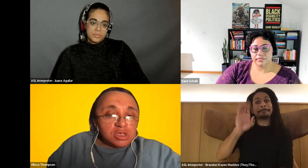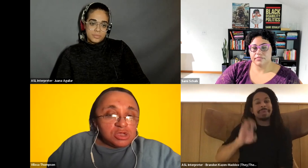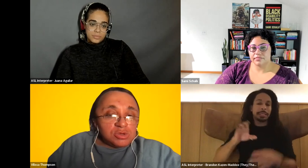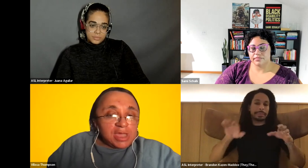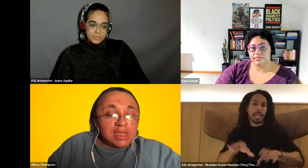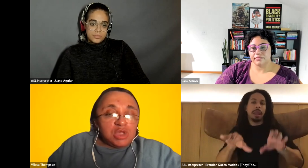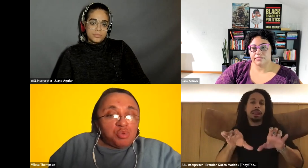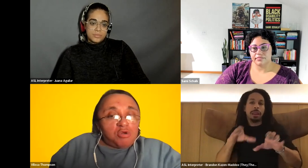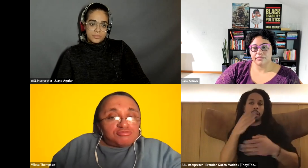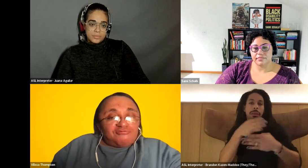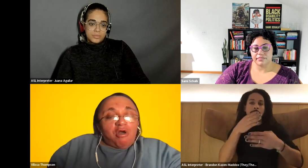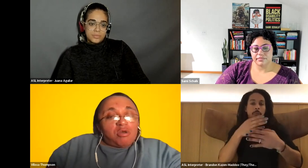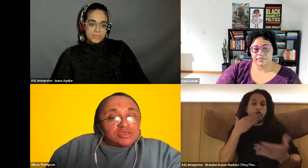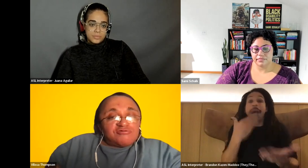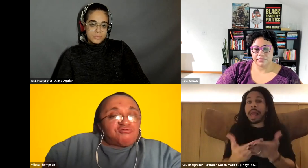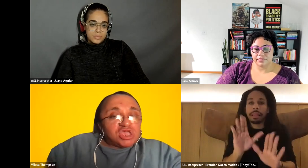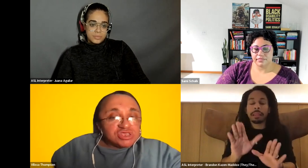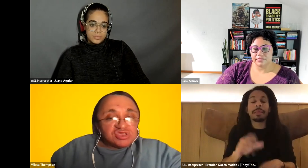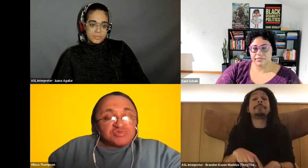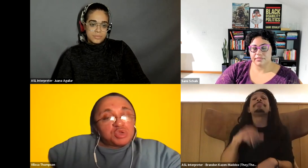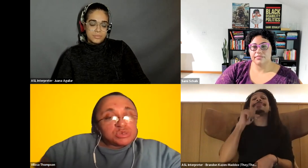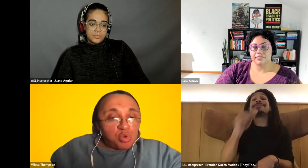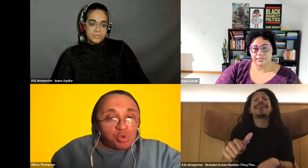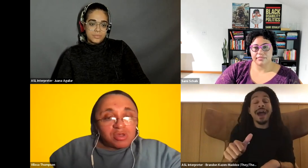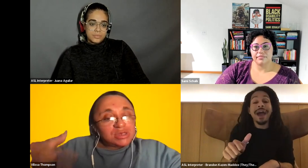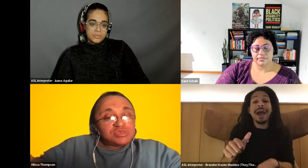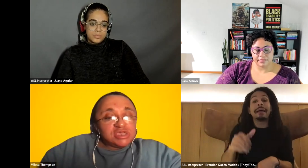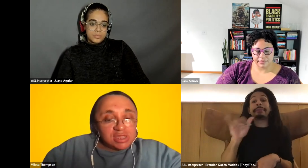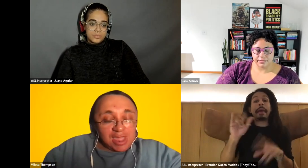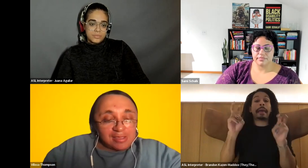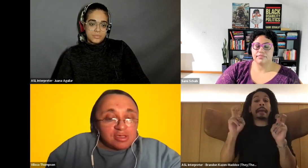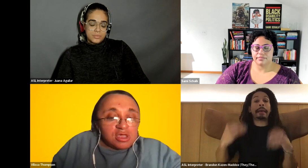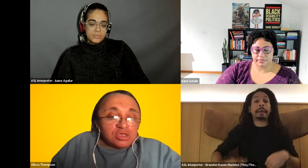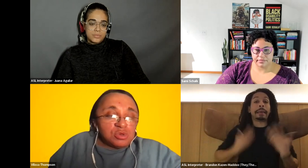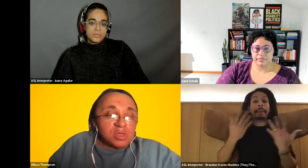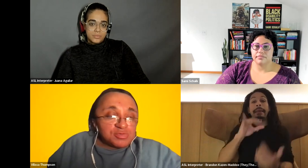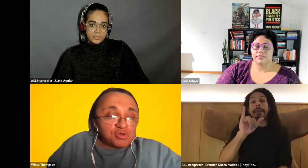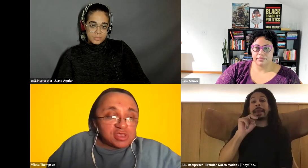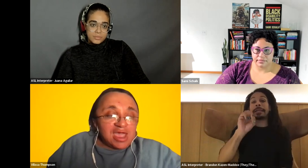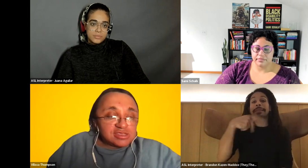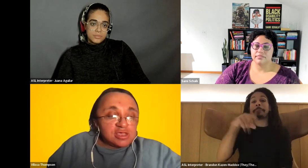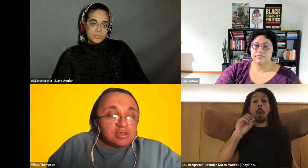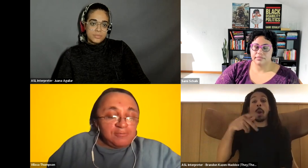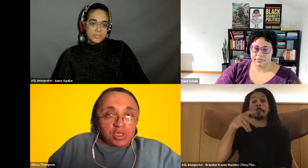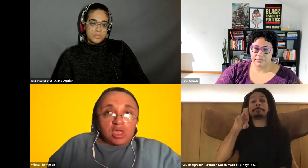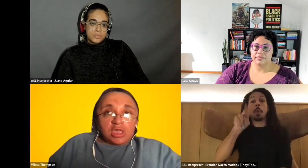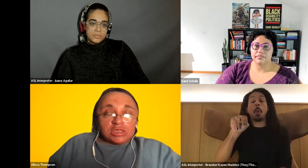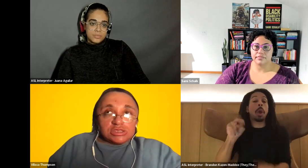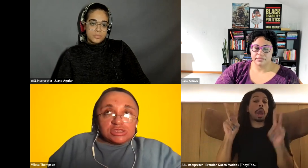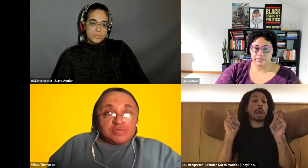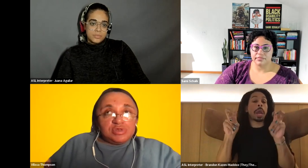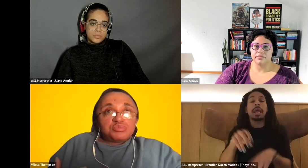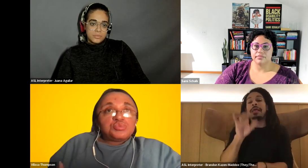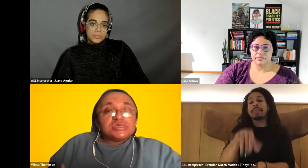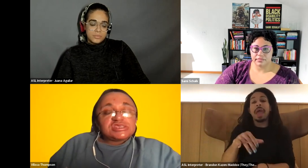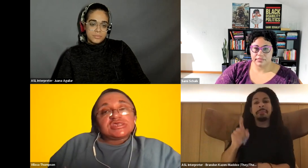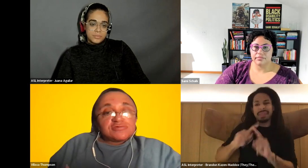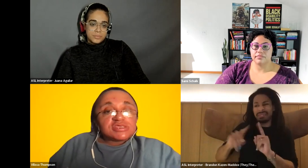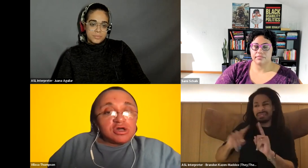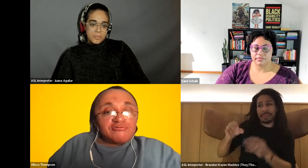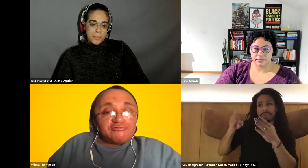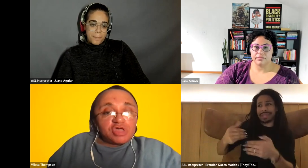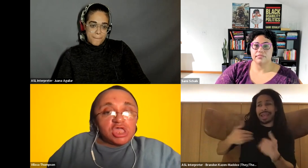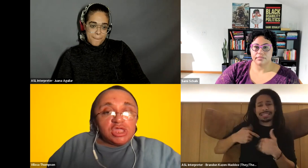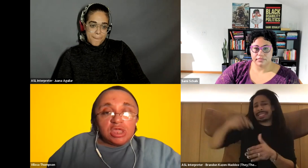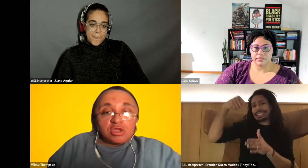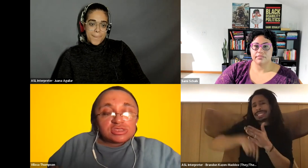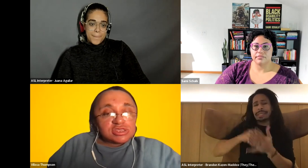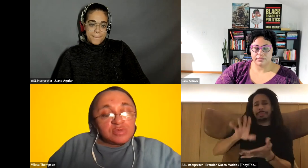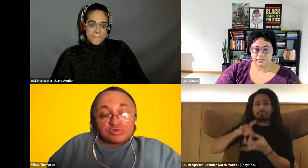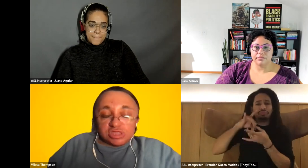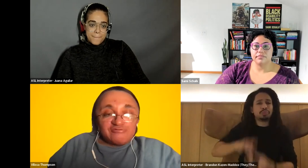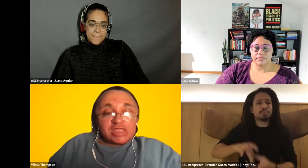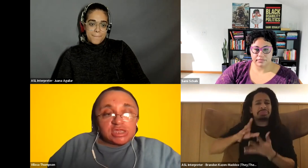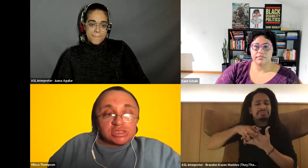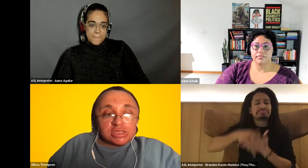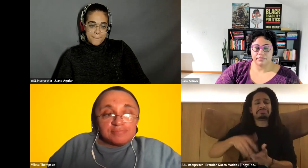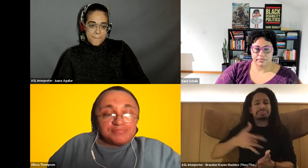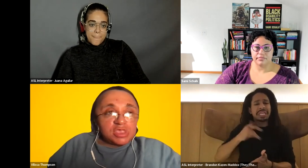Vilissa Thompson: you know that it won't fall into the phrase. The inspiration of porn like you was handing at. You know that this person has a deeply rooted sense of self in their disabled, deaf identity.